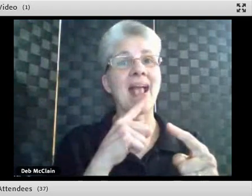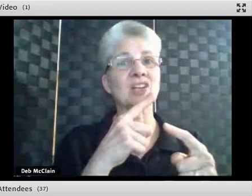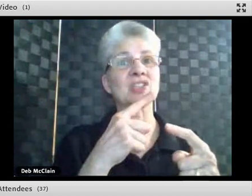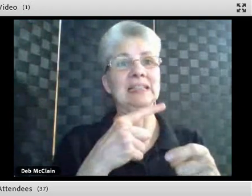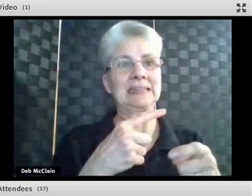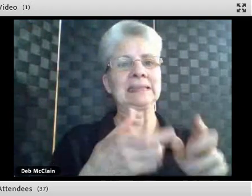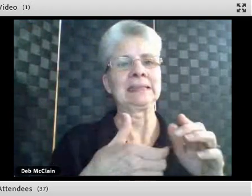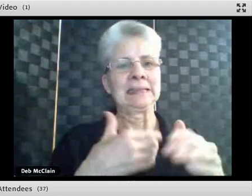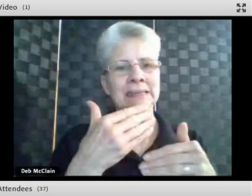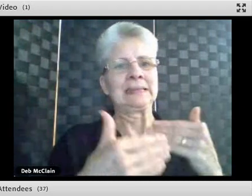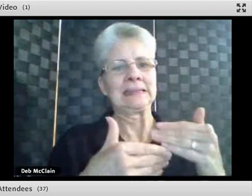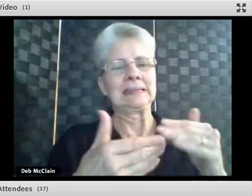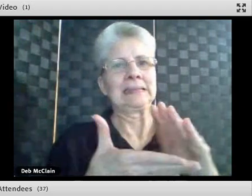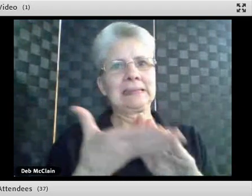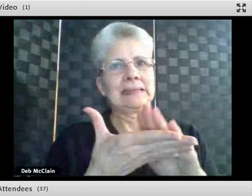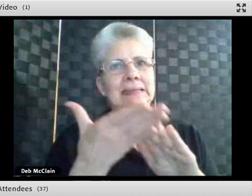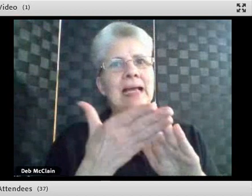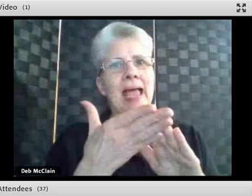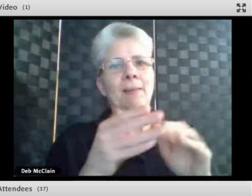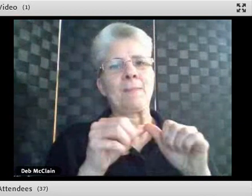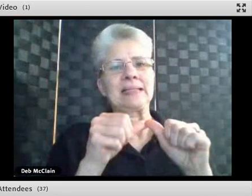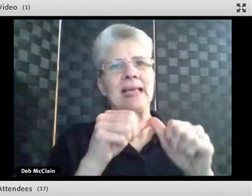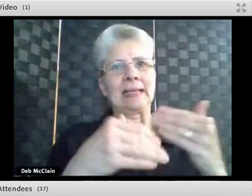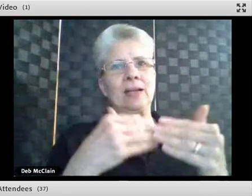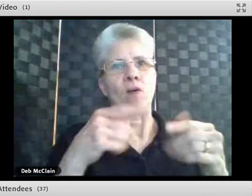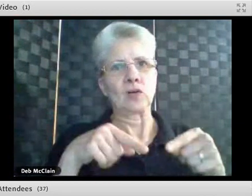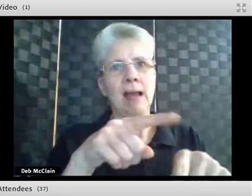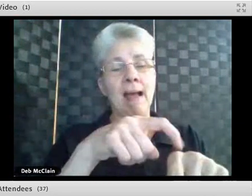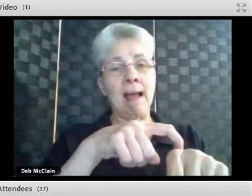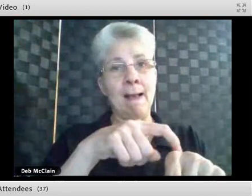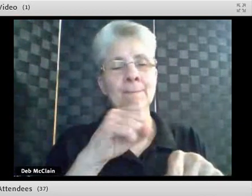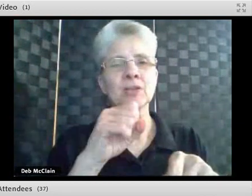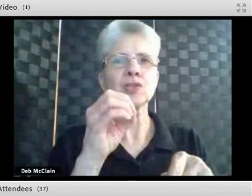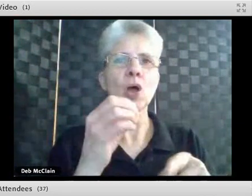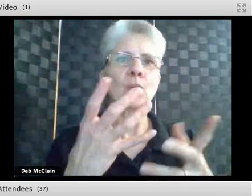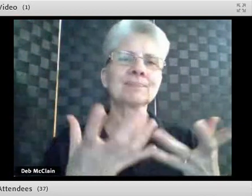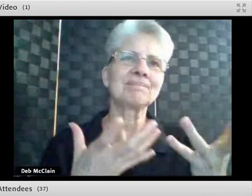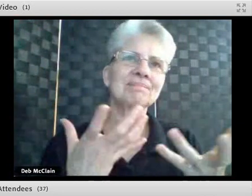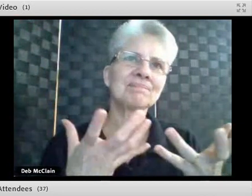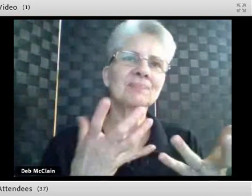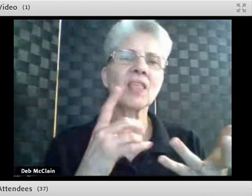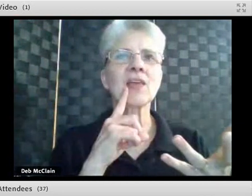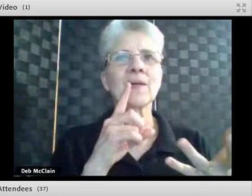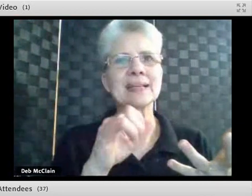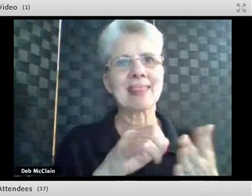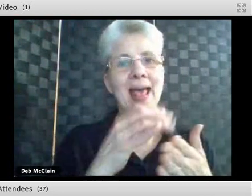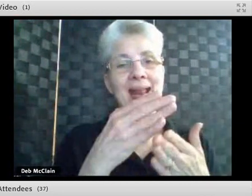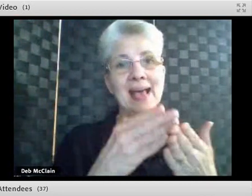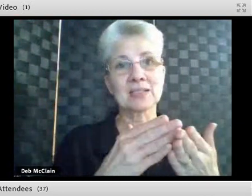and running and maintained over time. So there is that aspect.